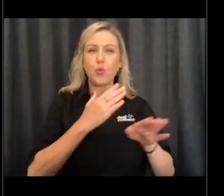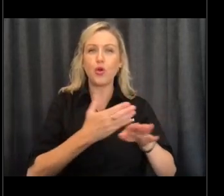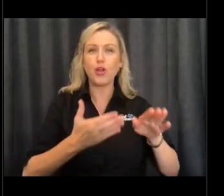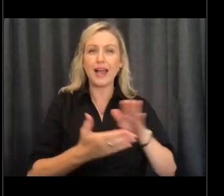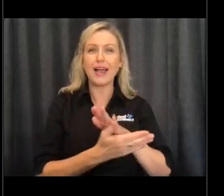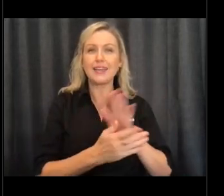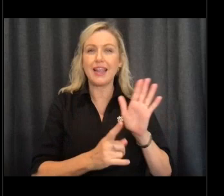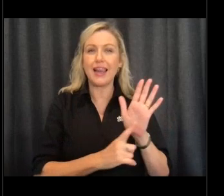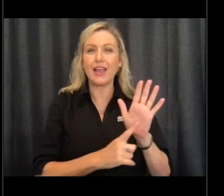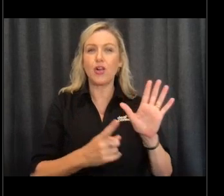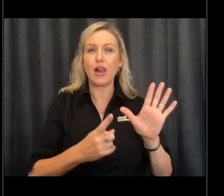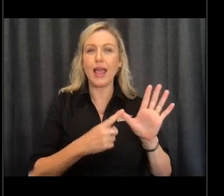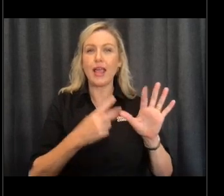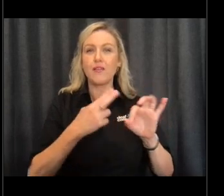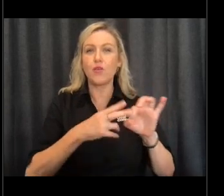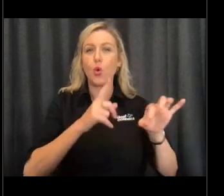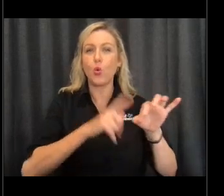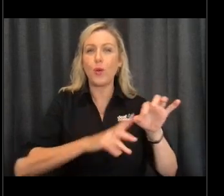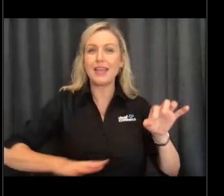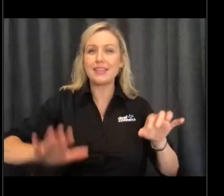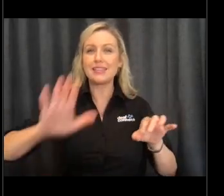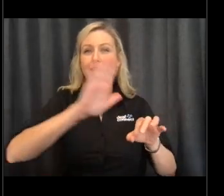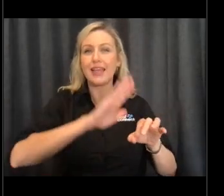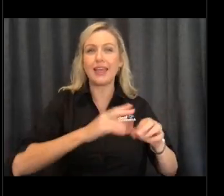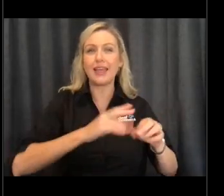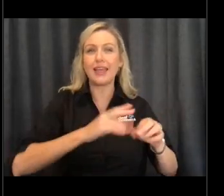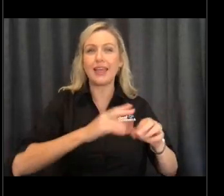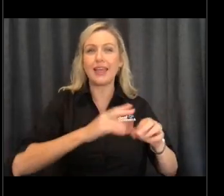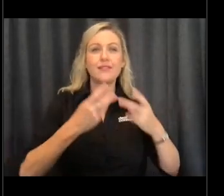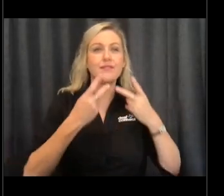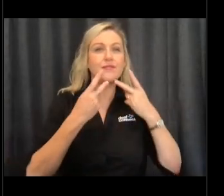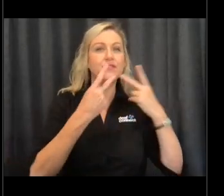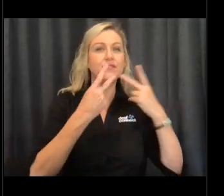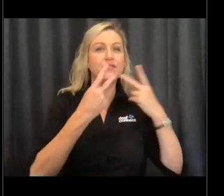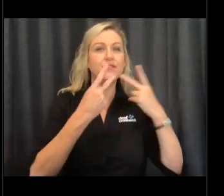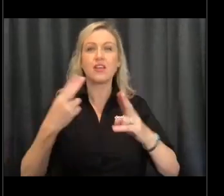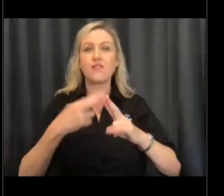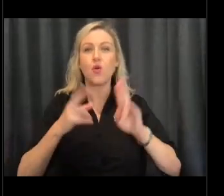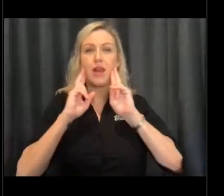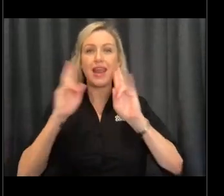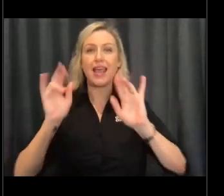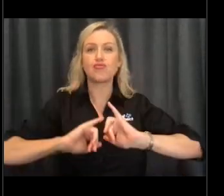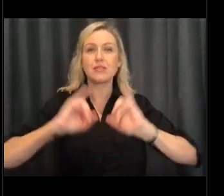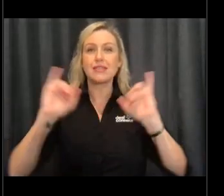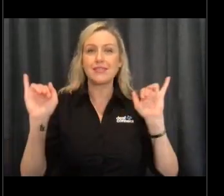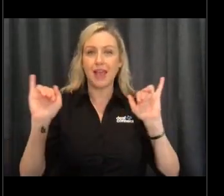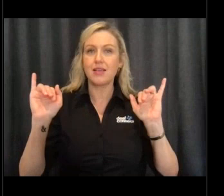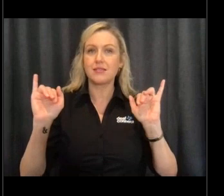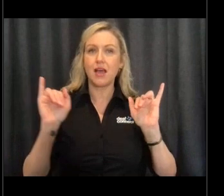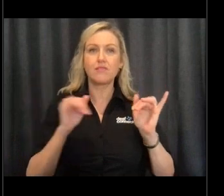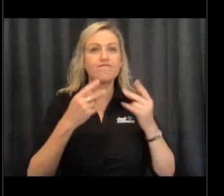QLD. He's been out and about helping with natural disasters and he's got a lot of great tips